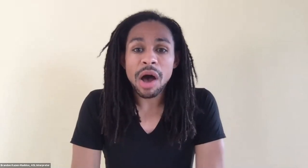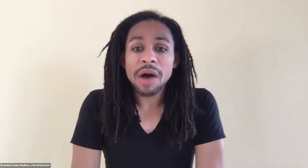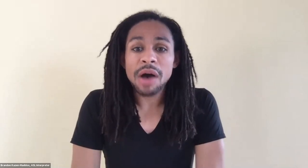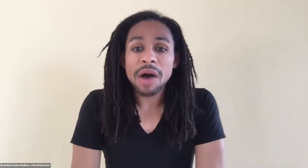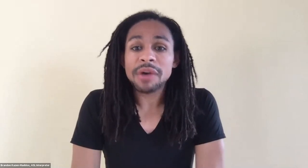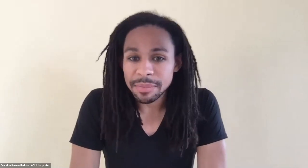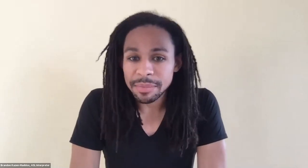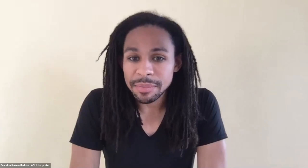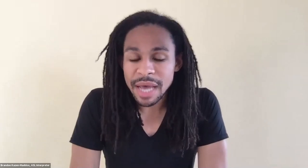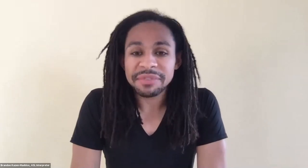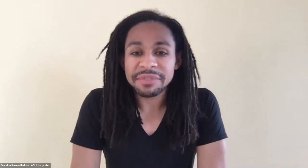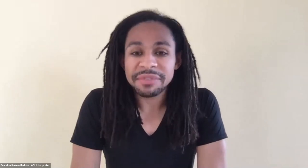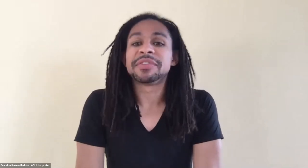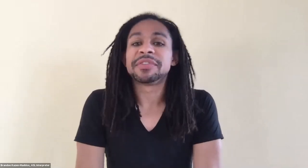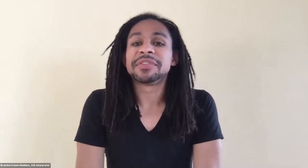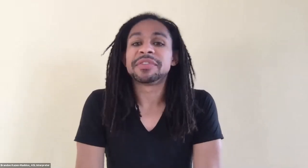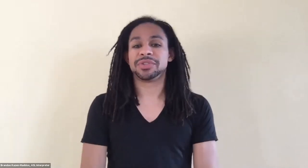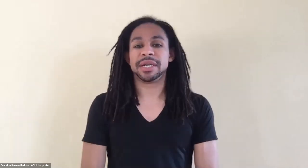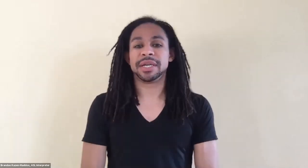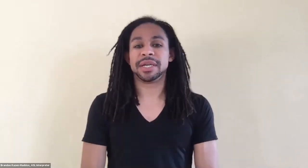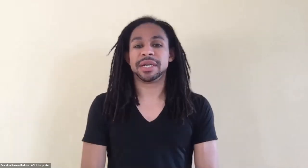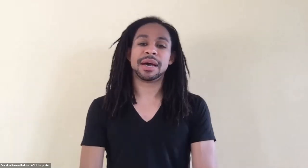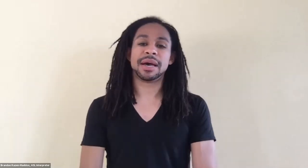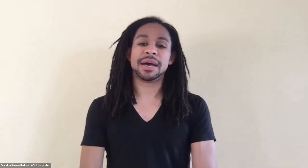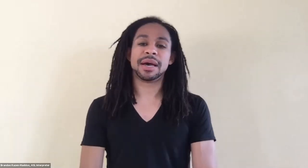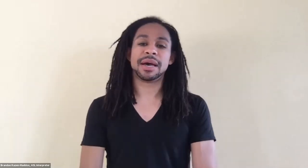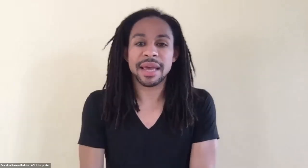Oftentimes, I find myself very frustrated.